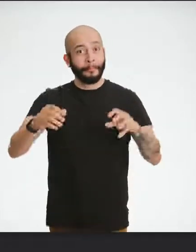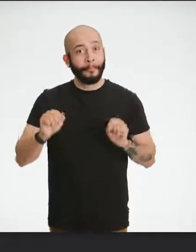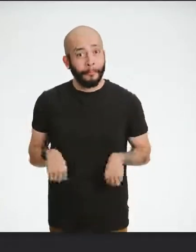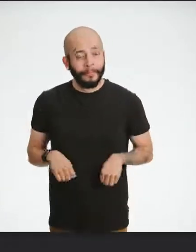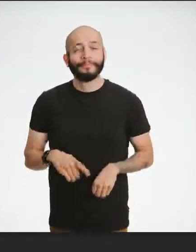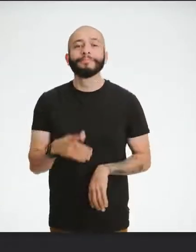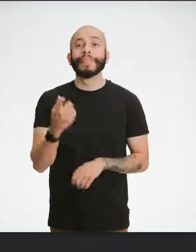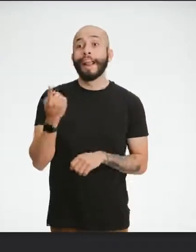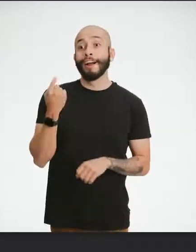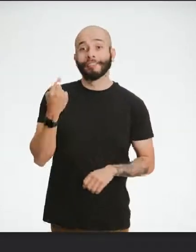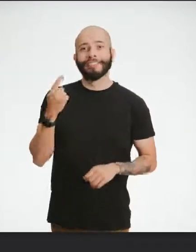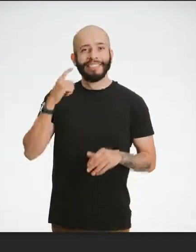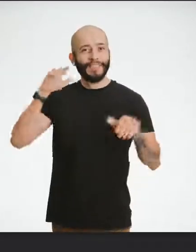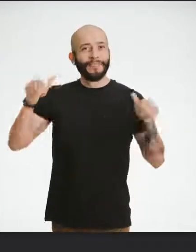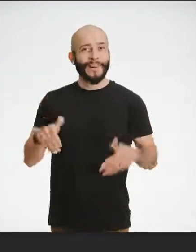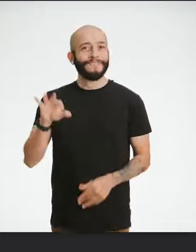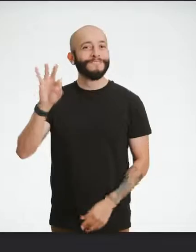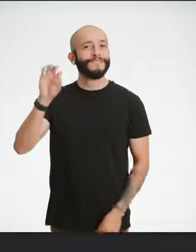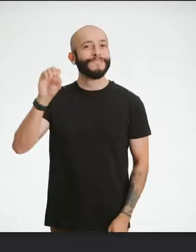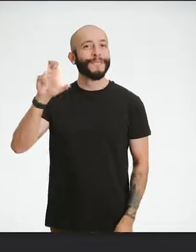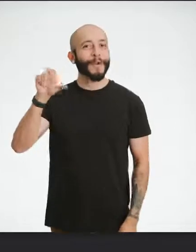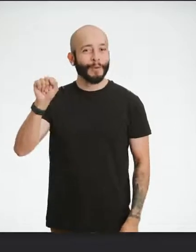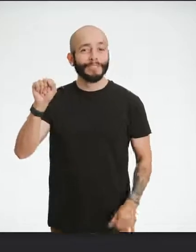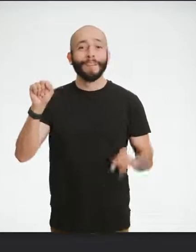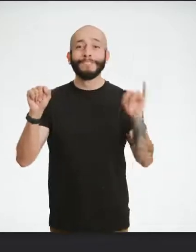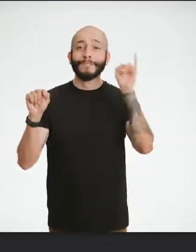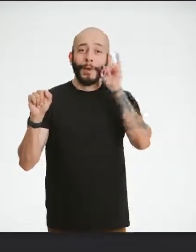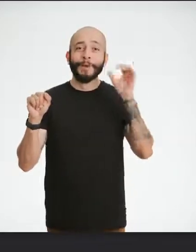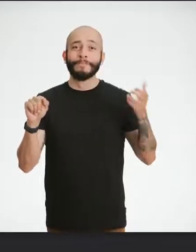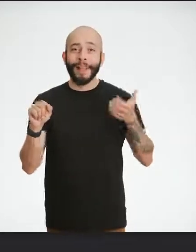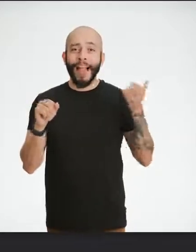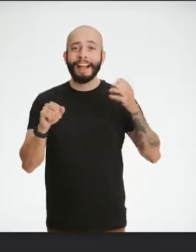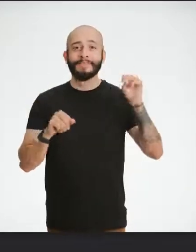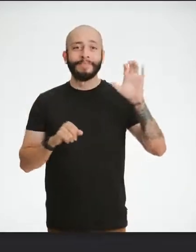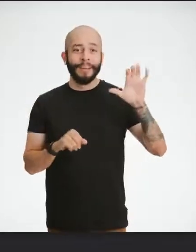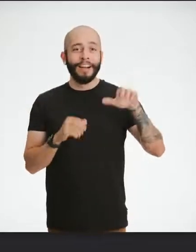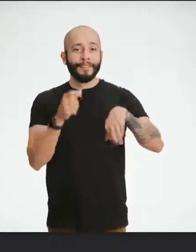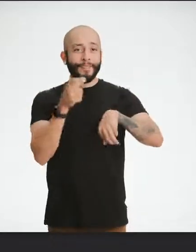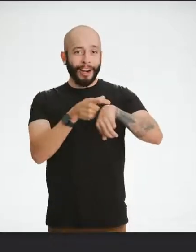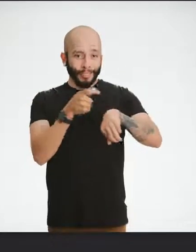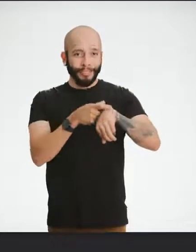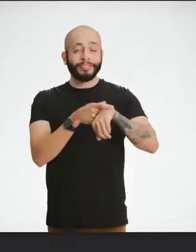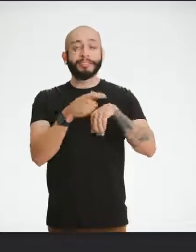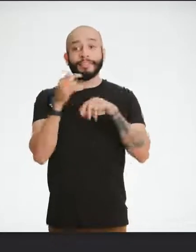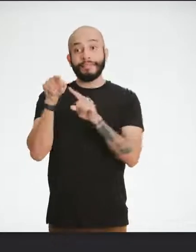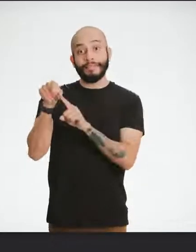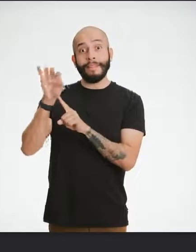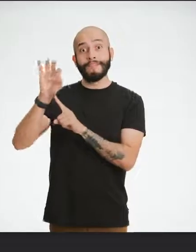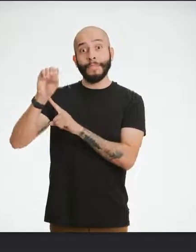Now, last year, we introduced Focus for iPhone, iPad, Mac, and Apple Watch, and with it, ways